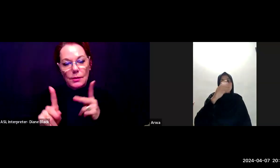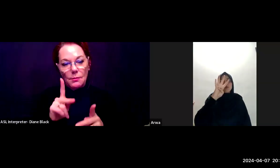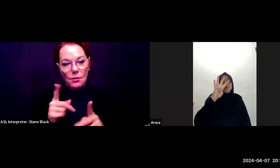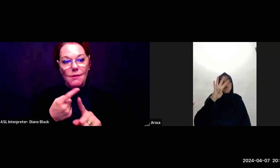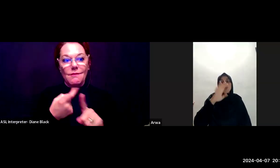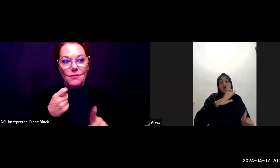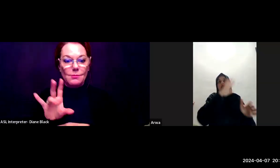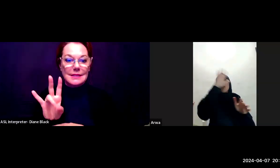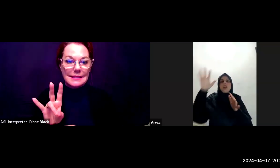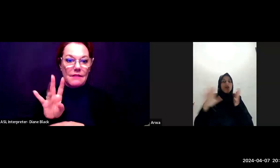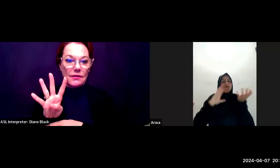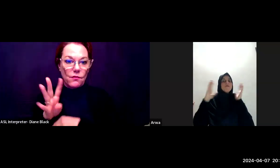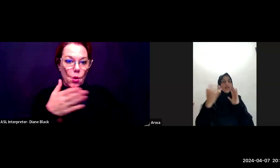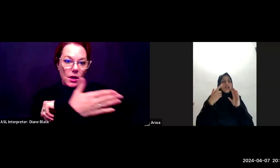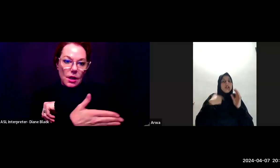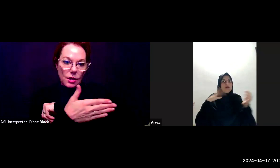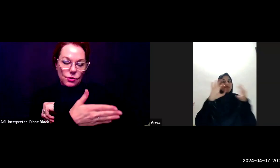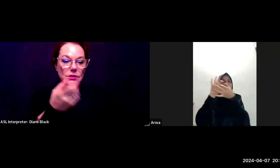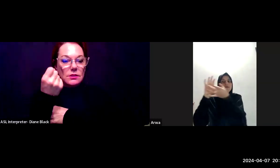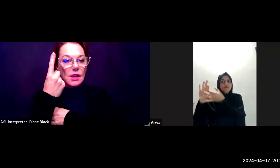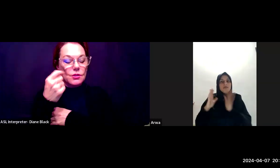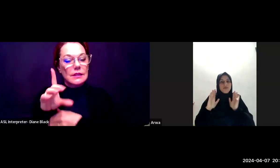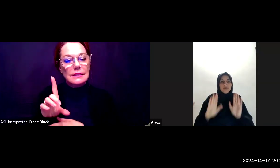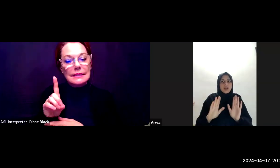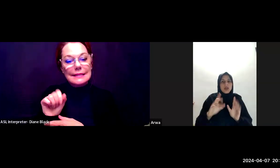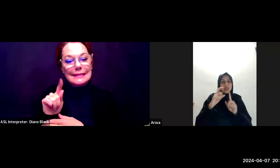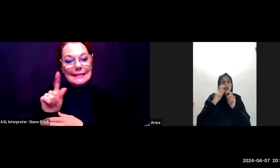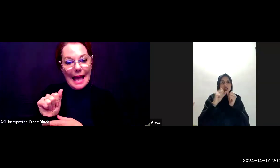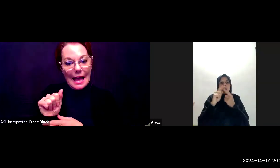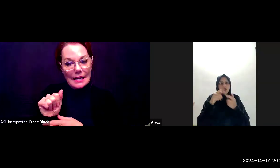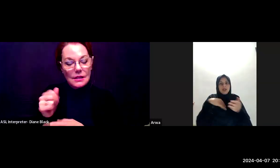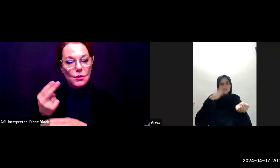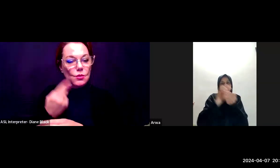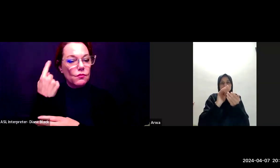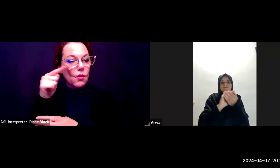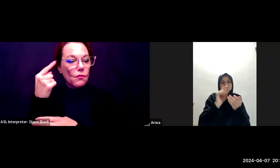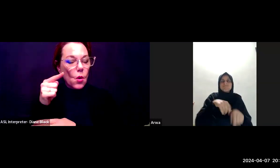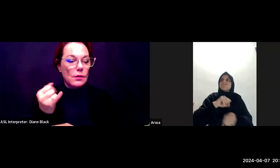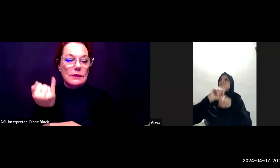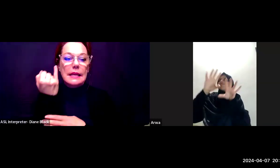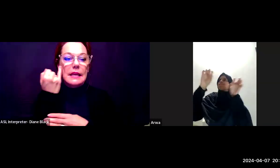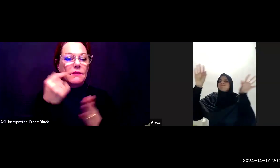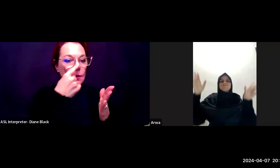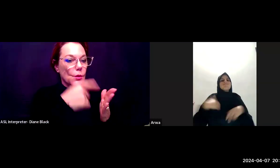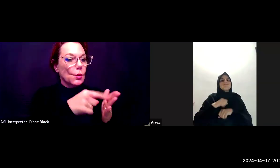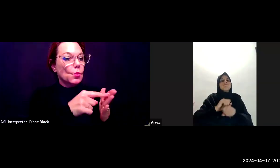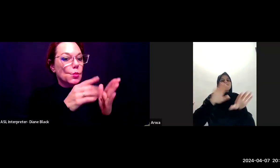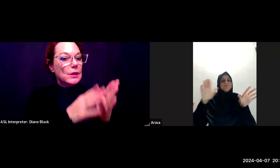and this data is used when researchers ask us if there are enough people to participate in a